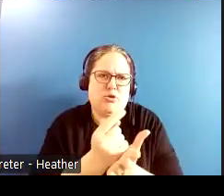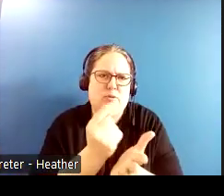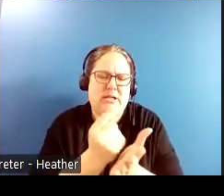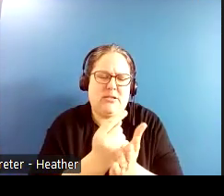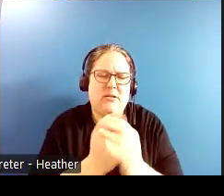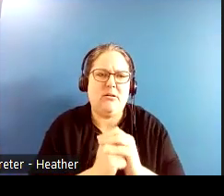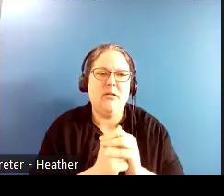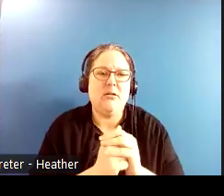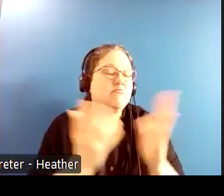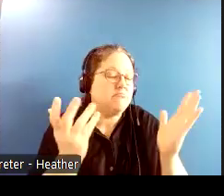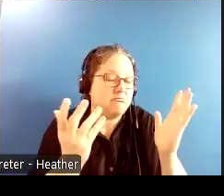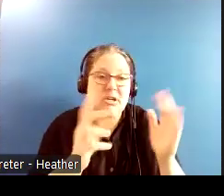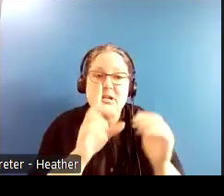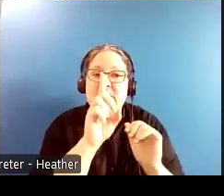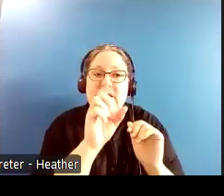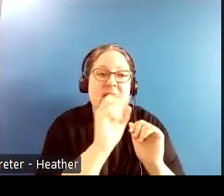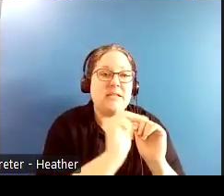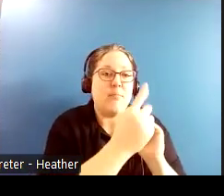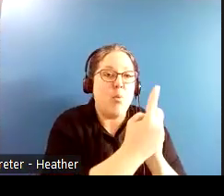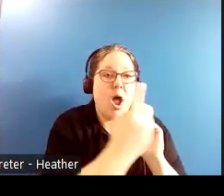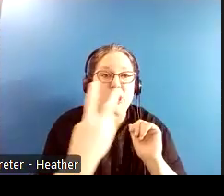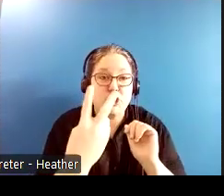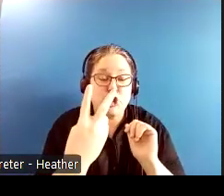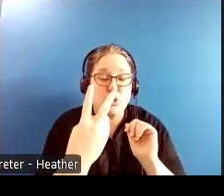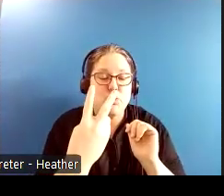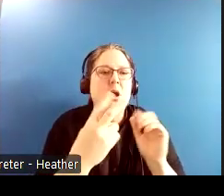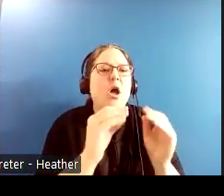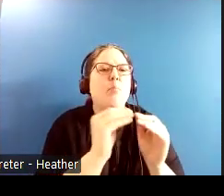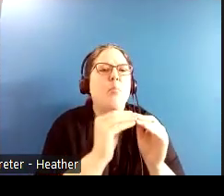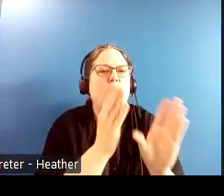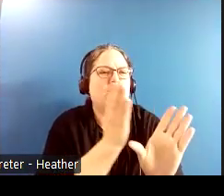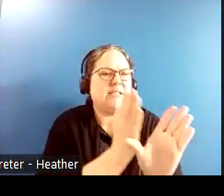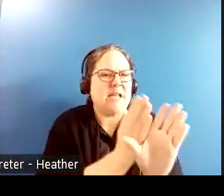true even in the DSM1 and two which have a much more psychonamic and ideological basis. They're